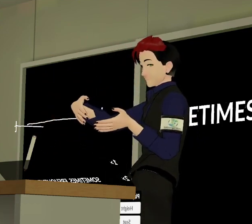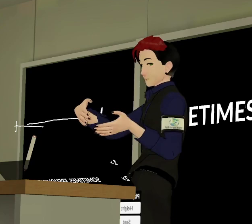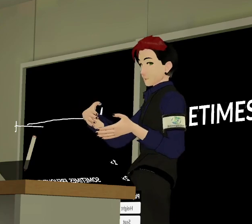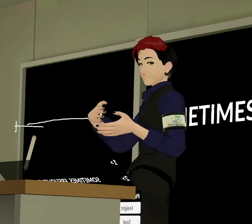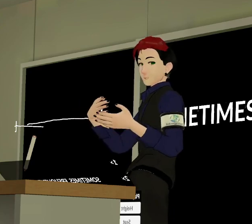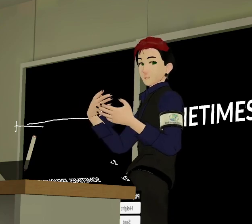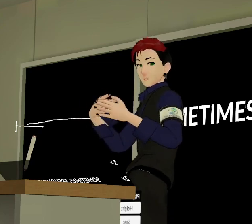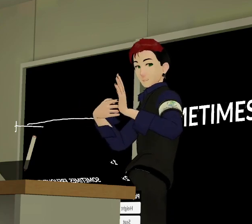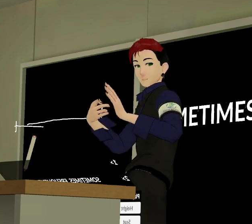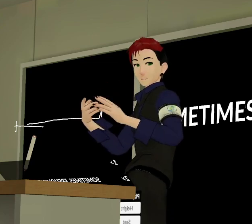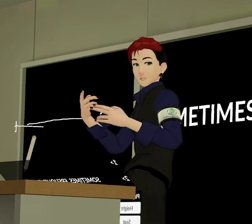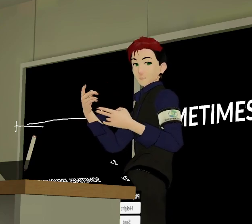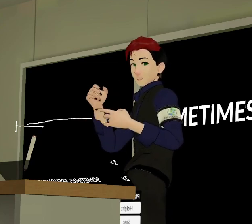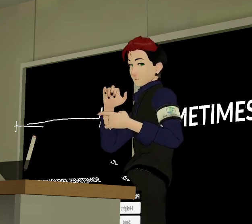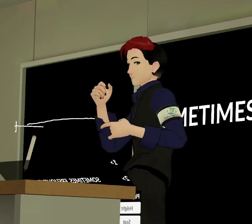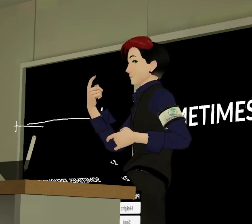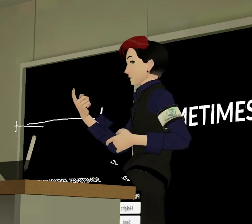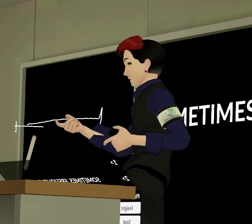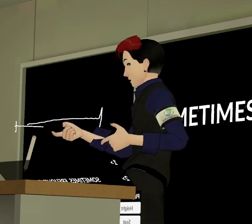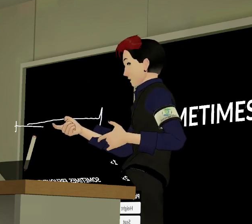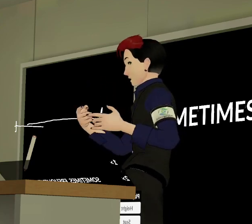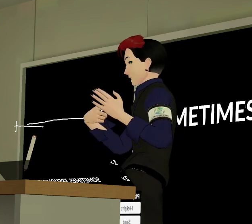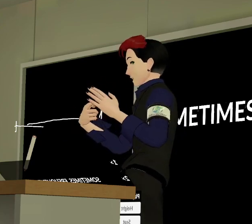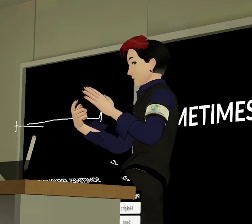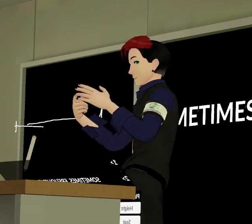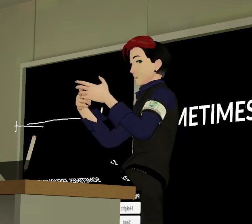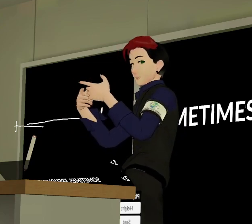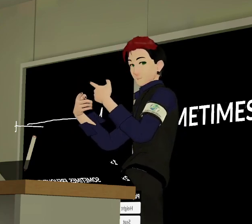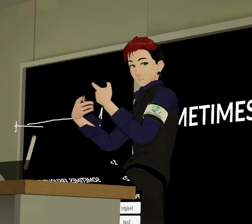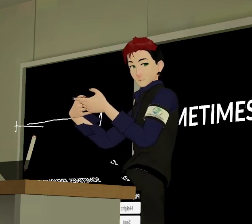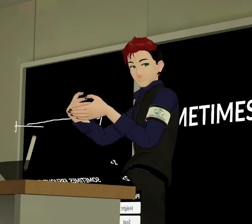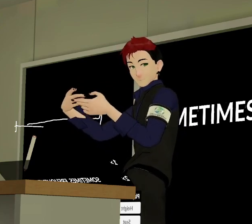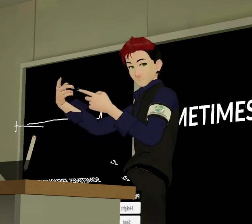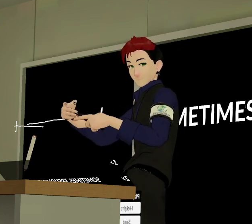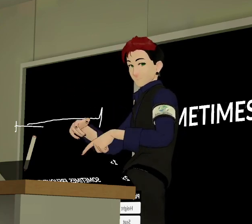it is showing not telling it is showing how often it happens